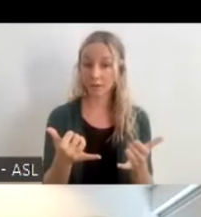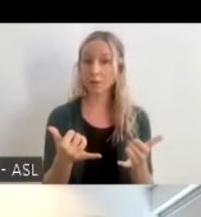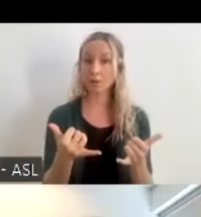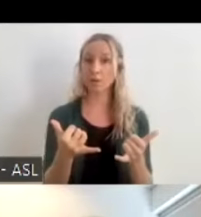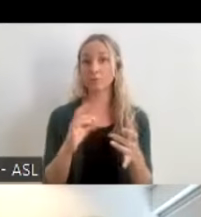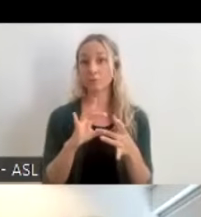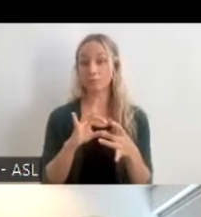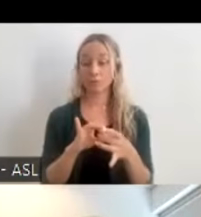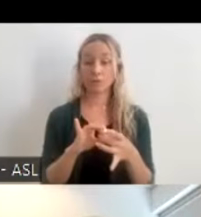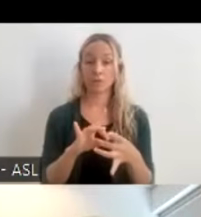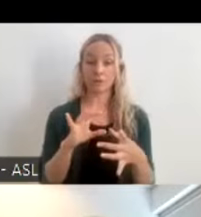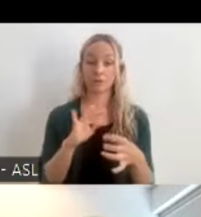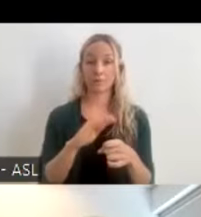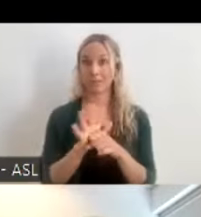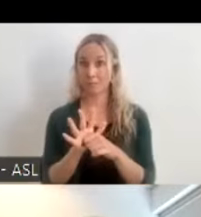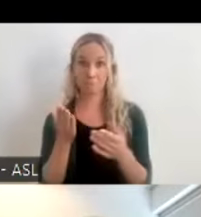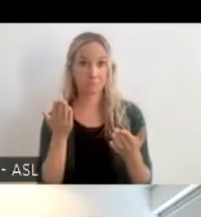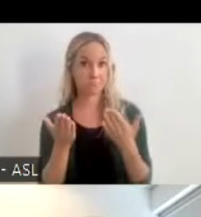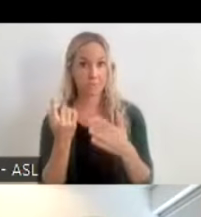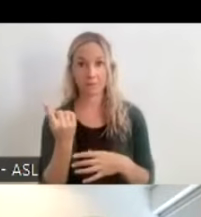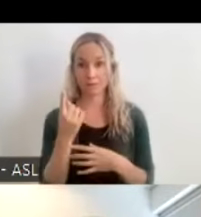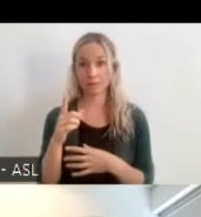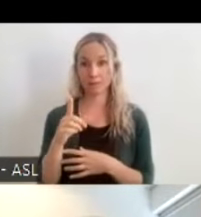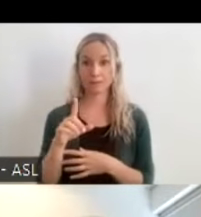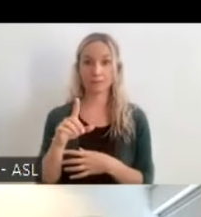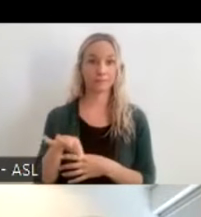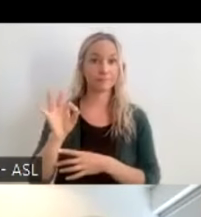COVID earlier on during the course of the pandemic,